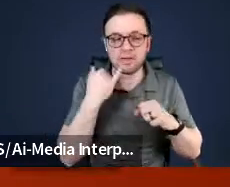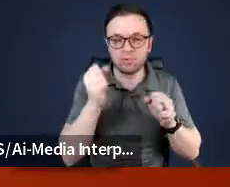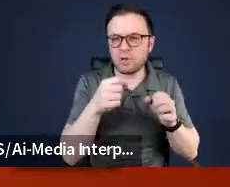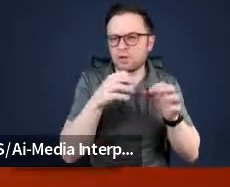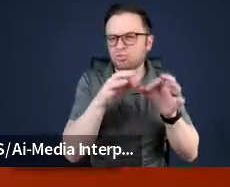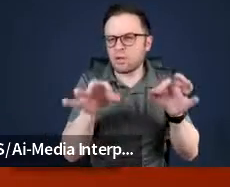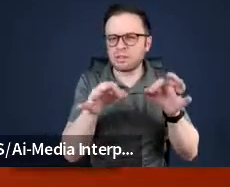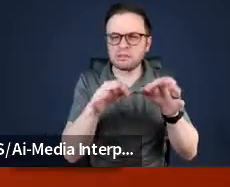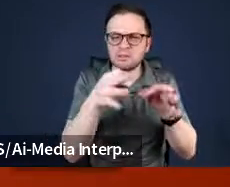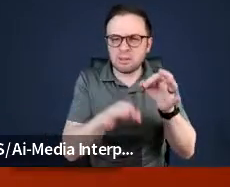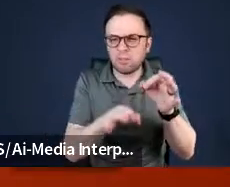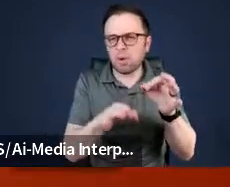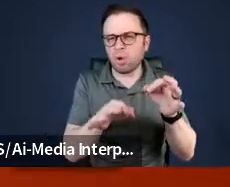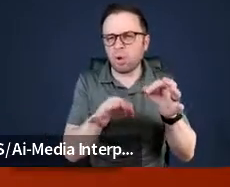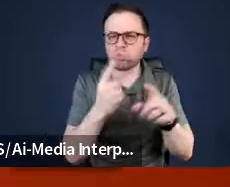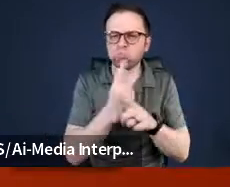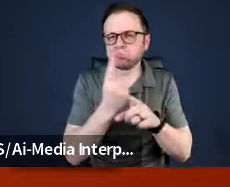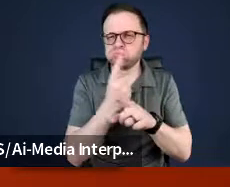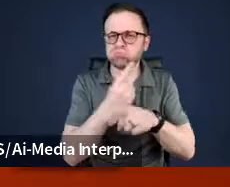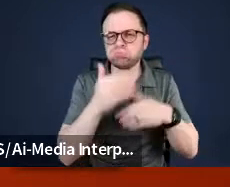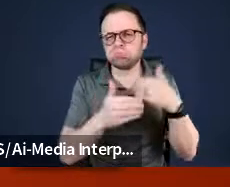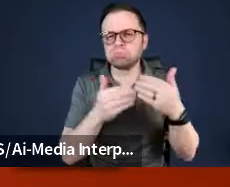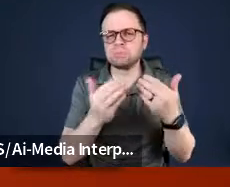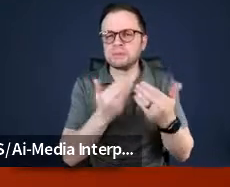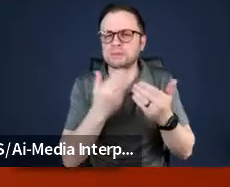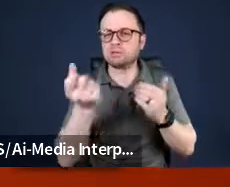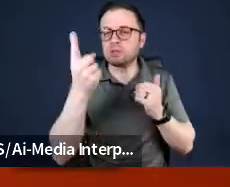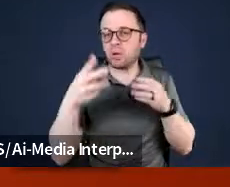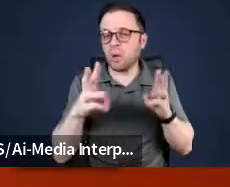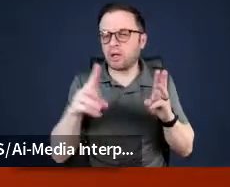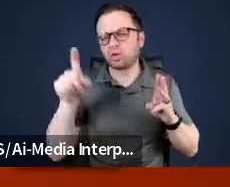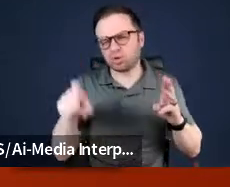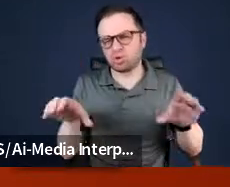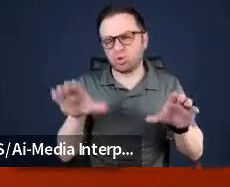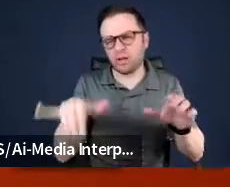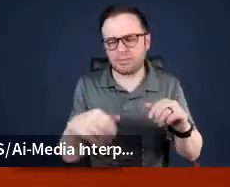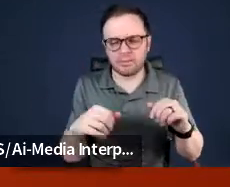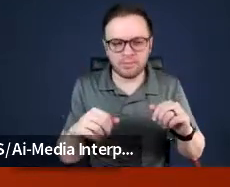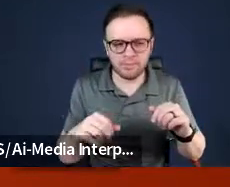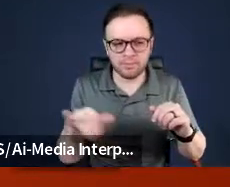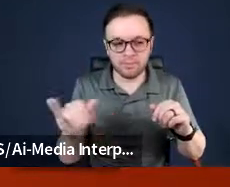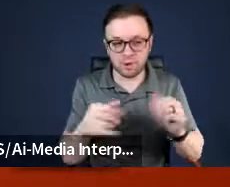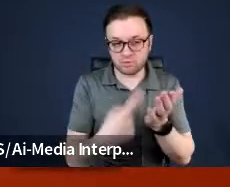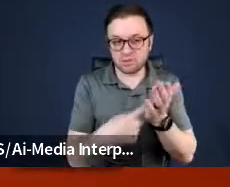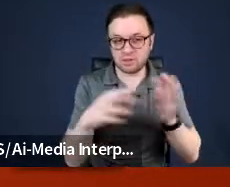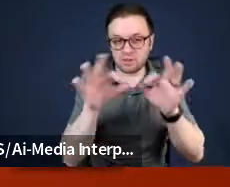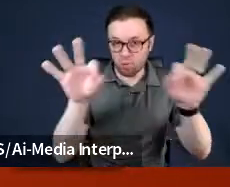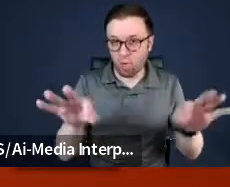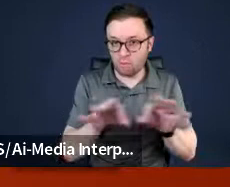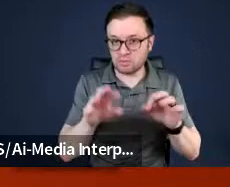If your content can be written in a simple and pragmatic manner, then it should be.